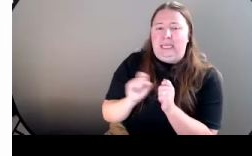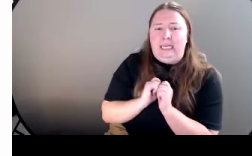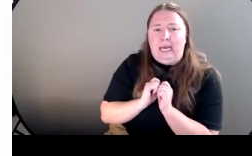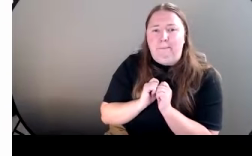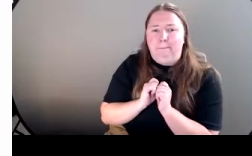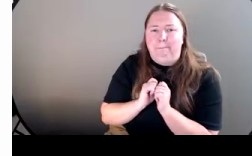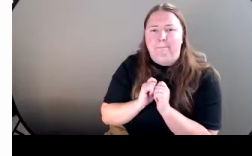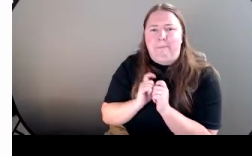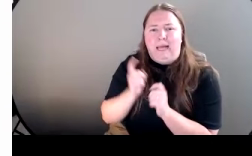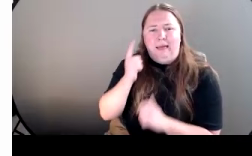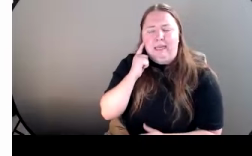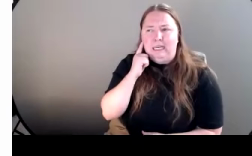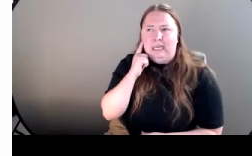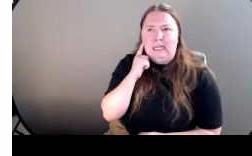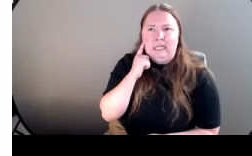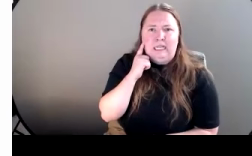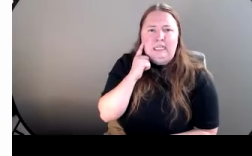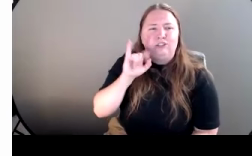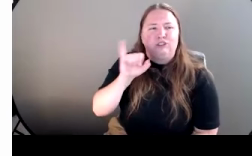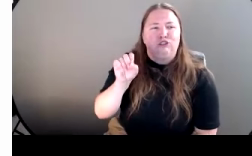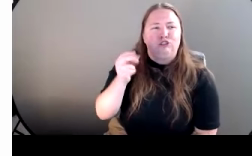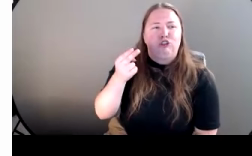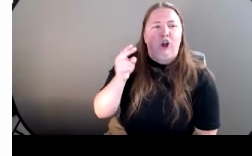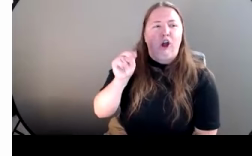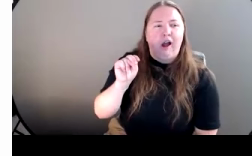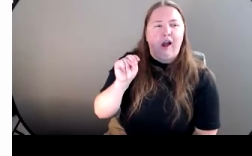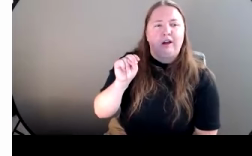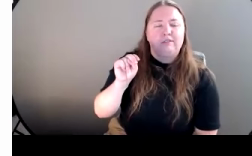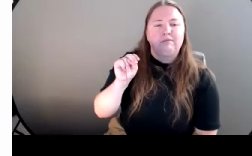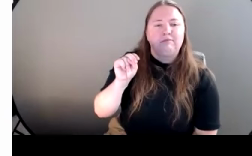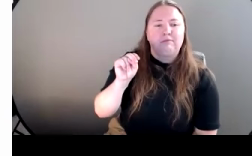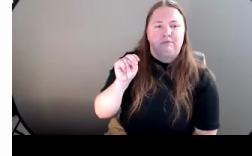I think, John is asking about the,